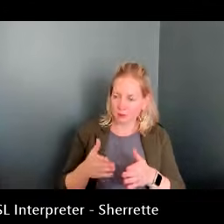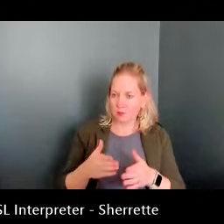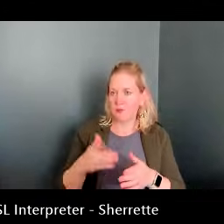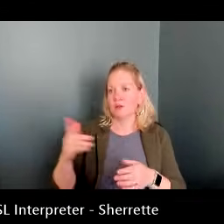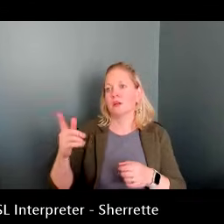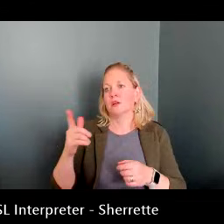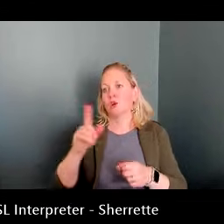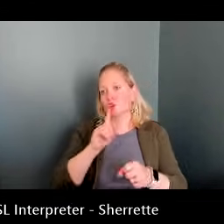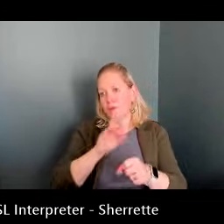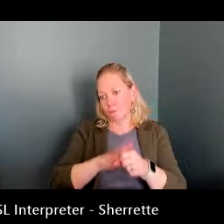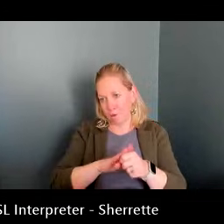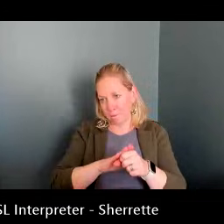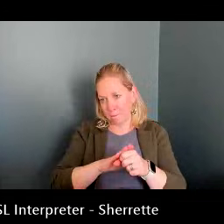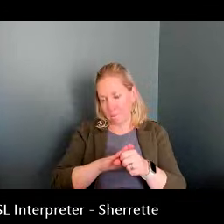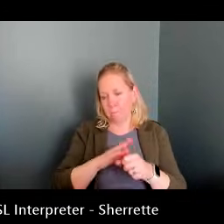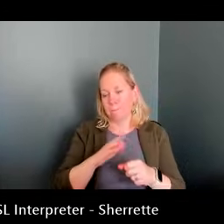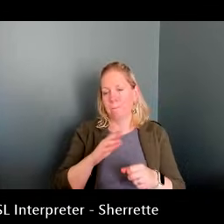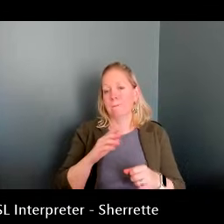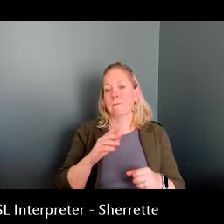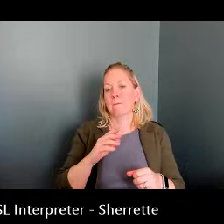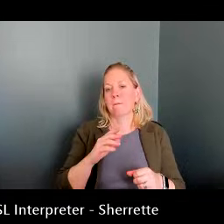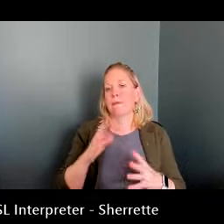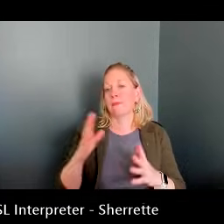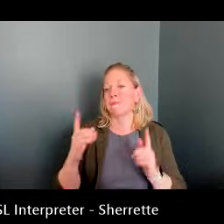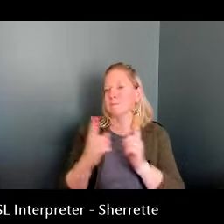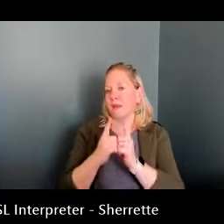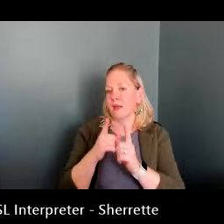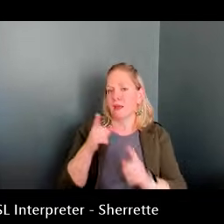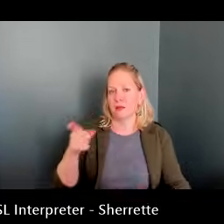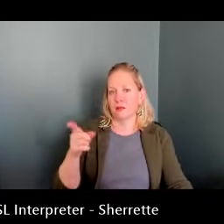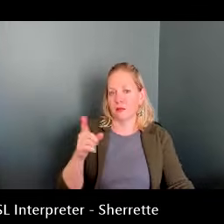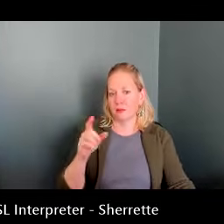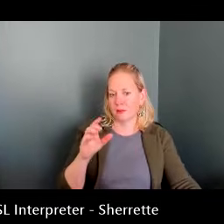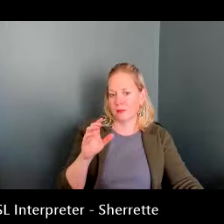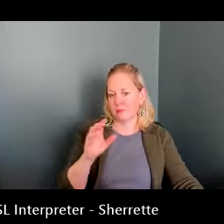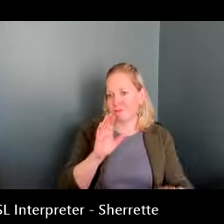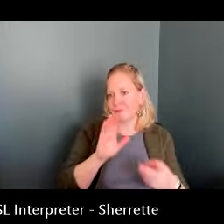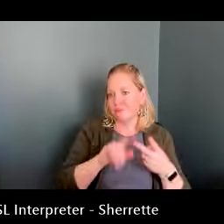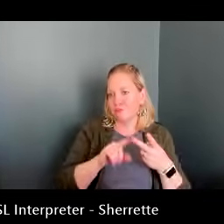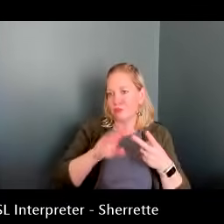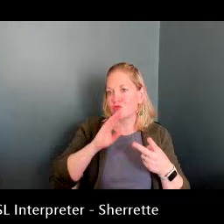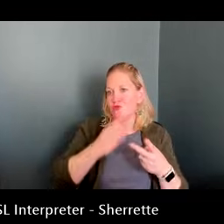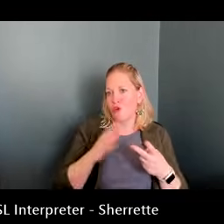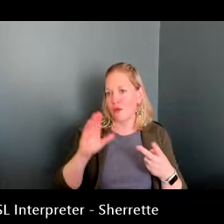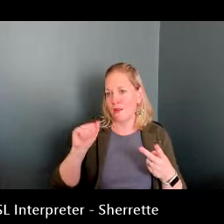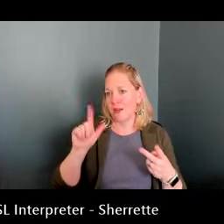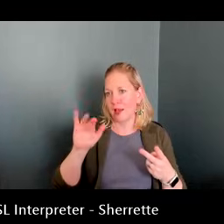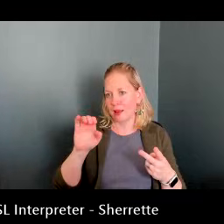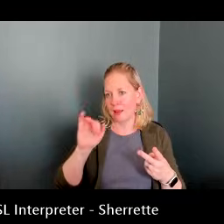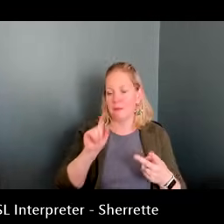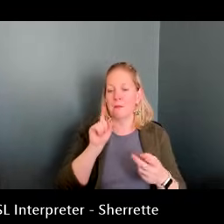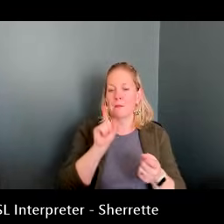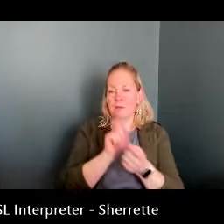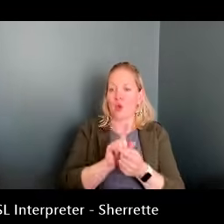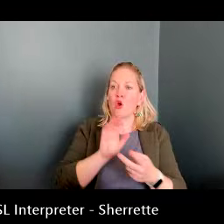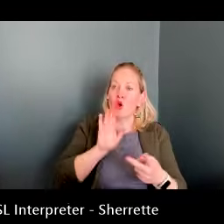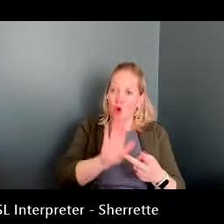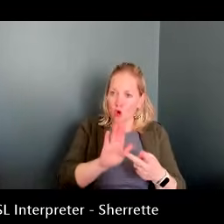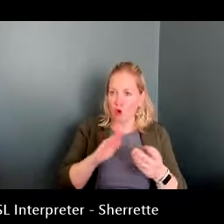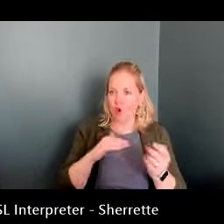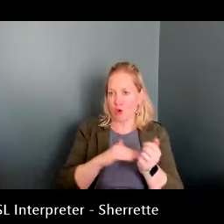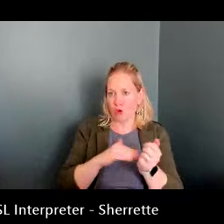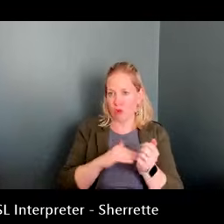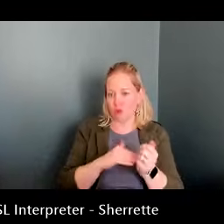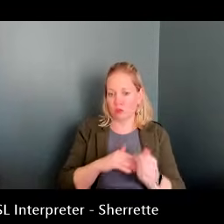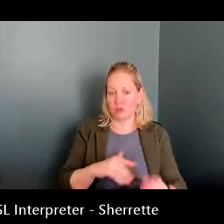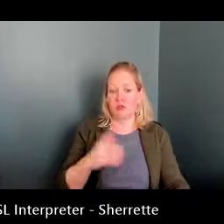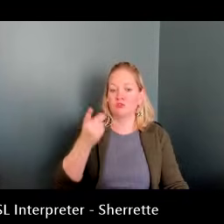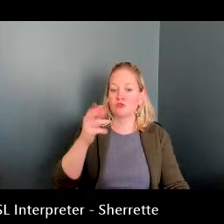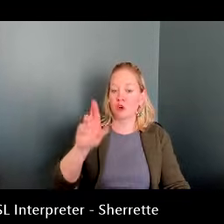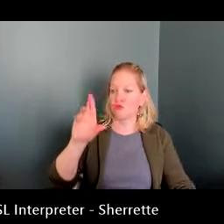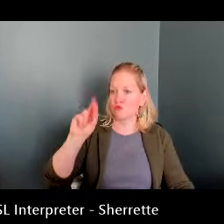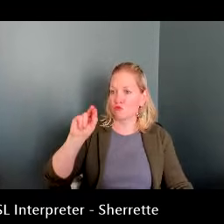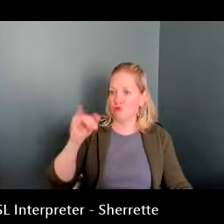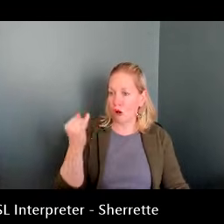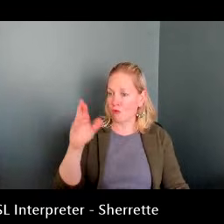And that's where we met Kali's doctor today, Dr. Raj. He's been in her life since birth. We have